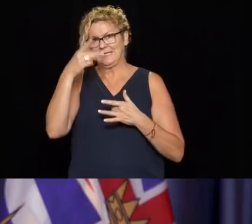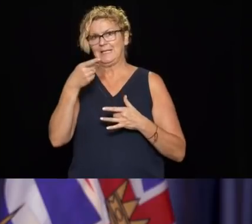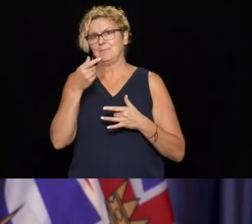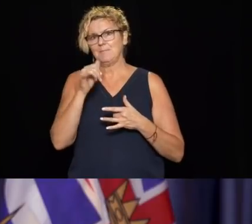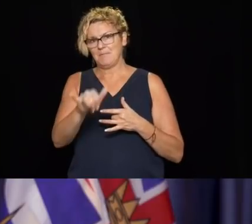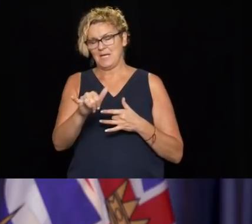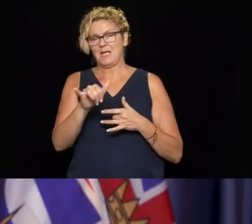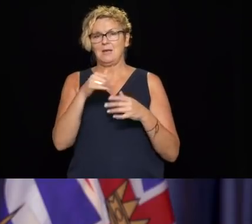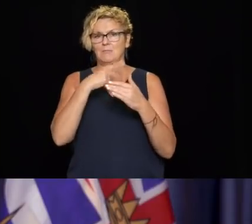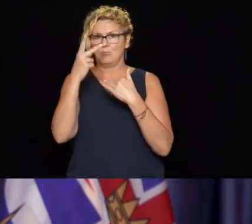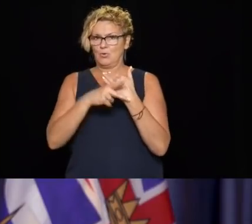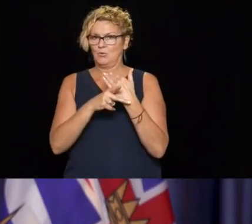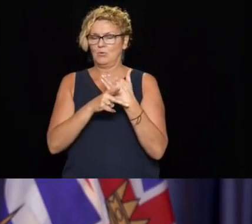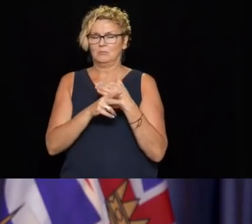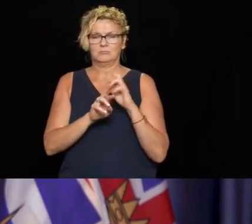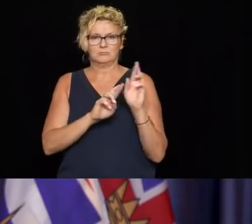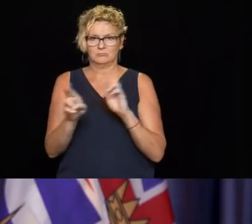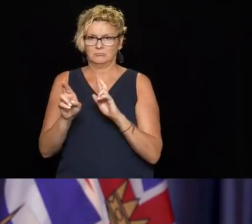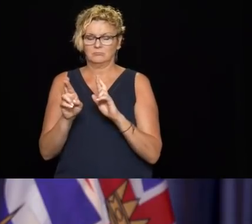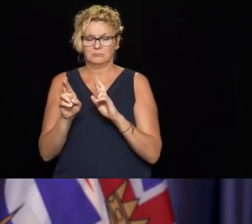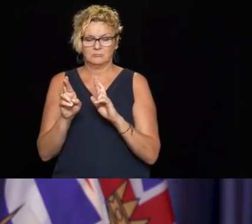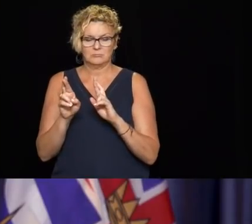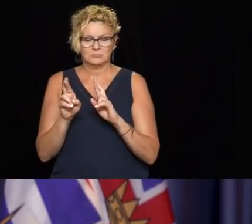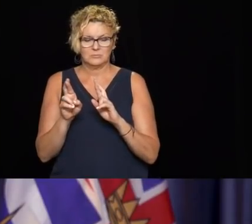this fall.